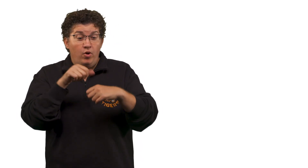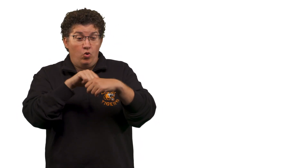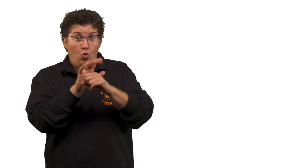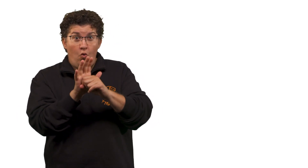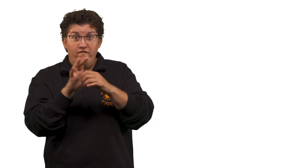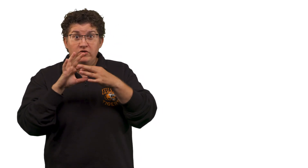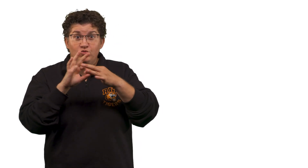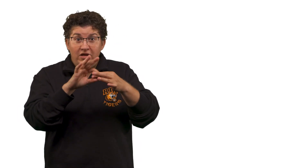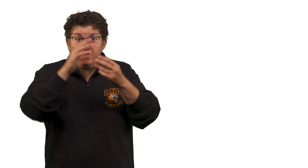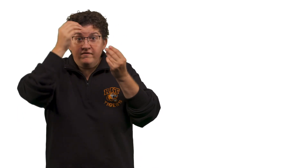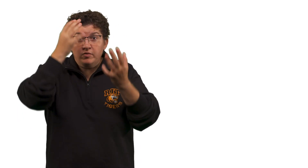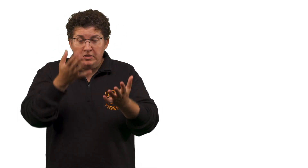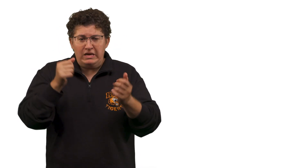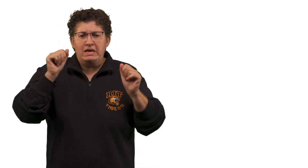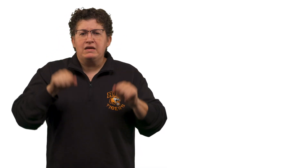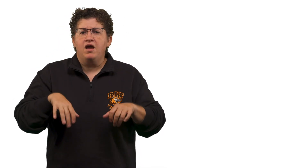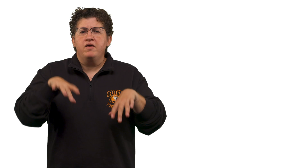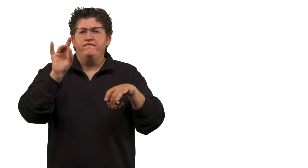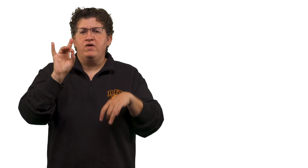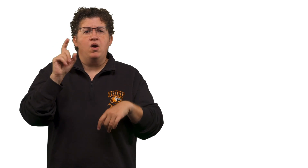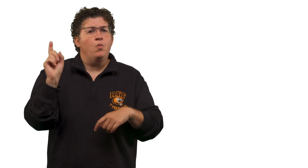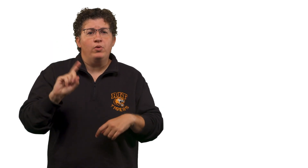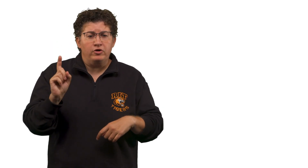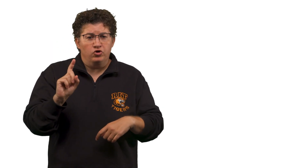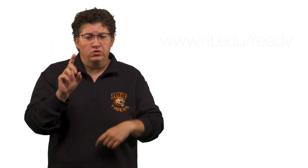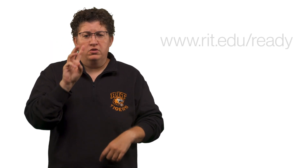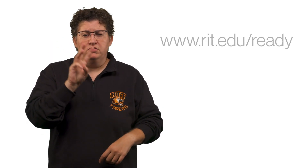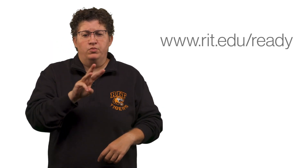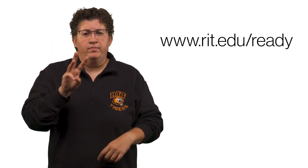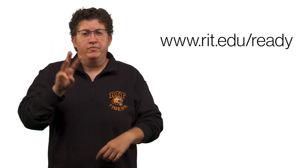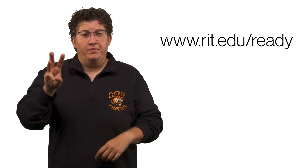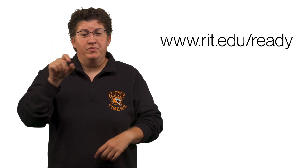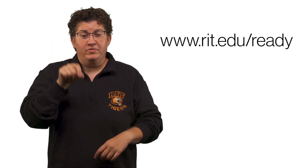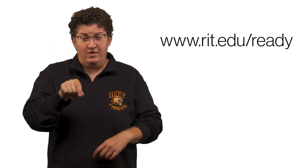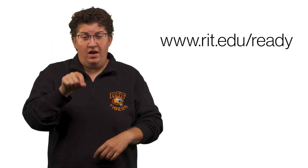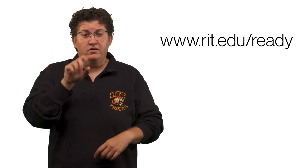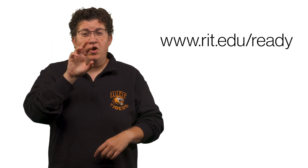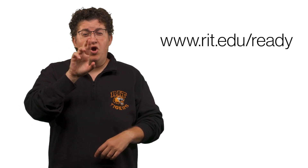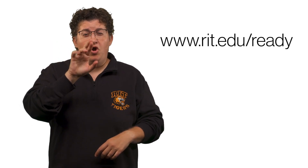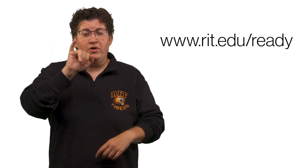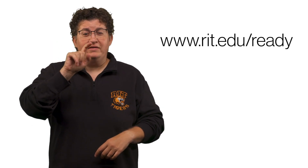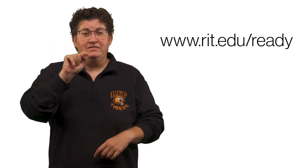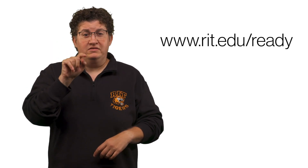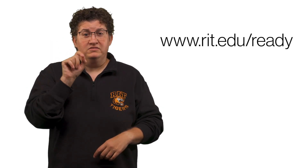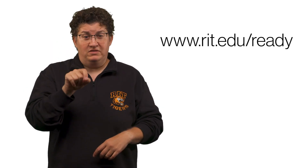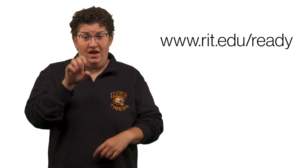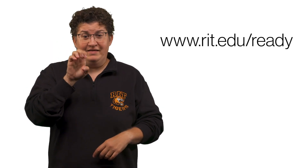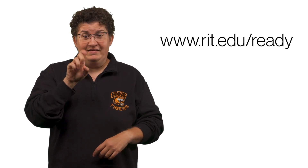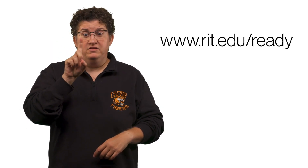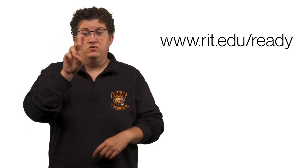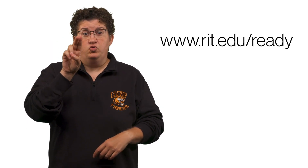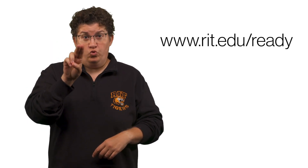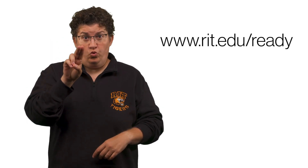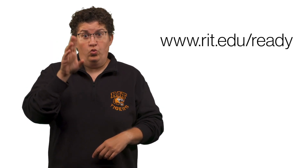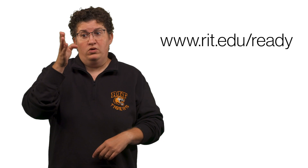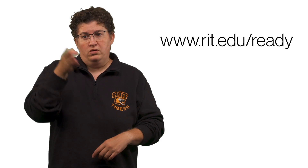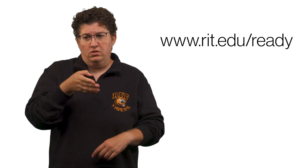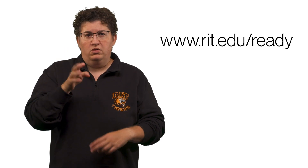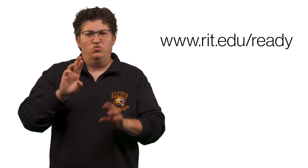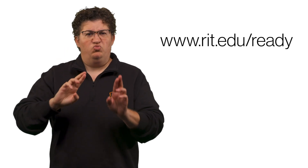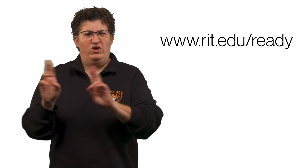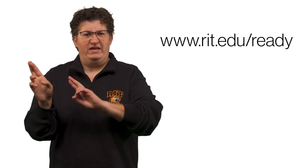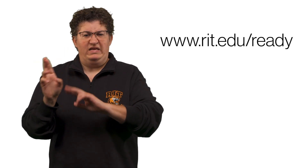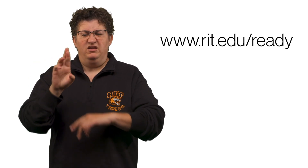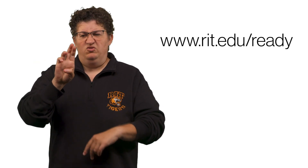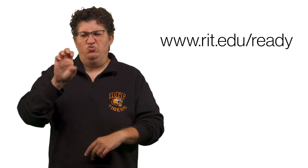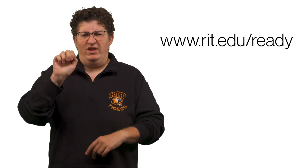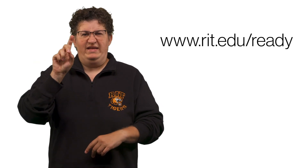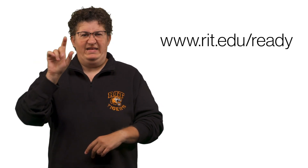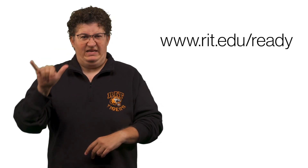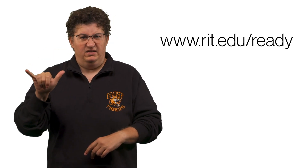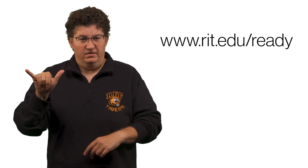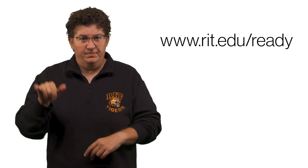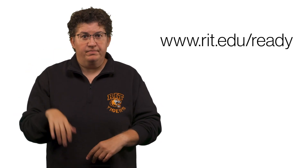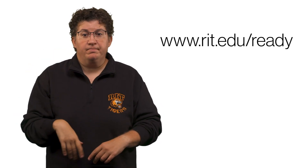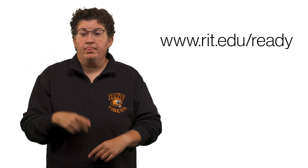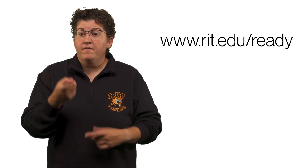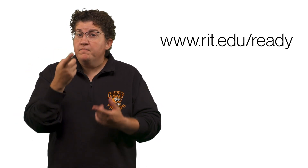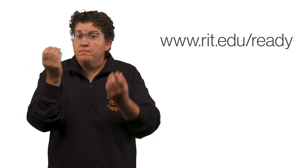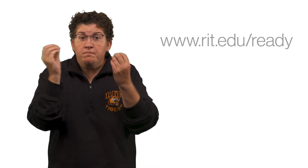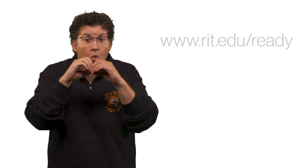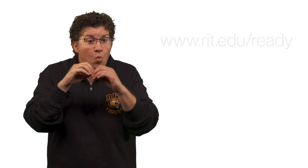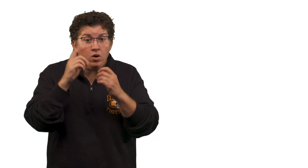and other pandemic-related information can be found at www.rit.edu/ready